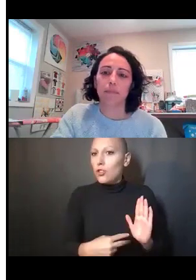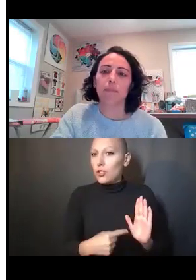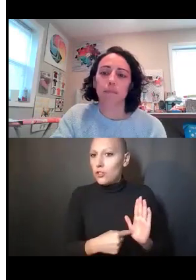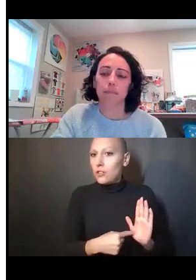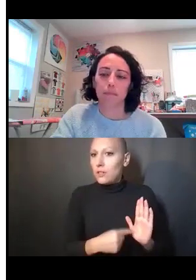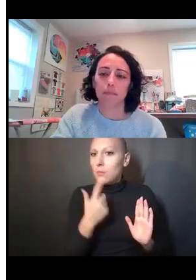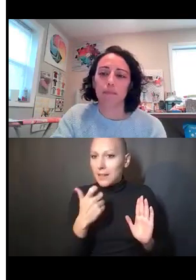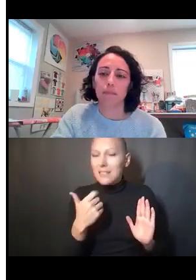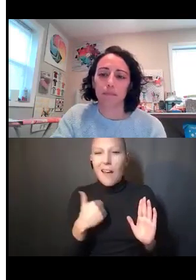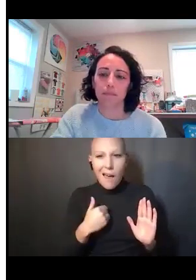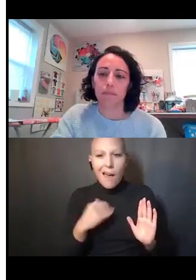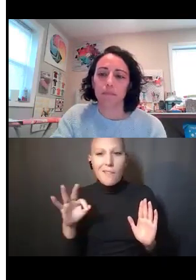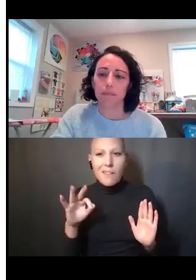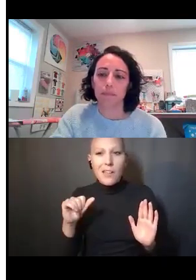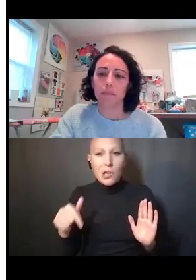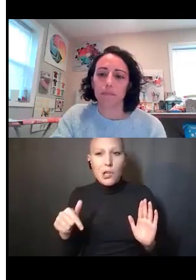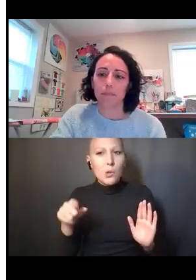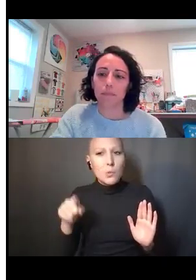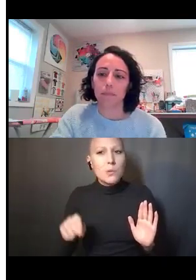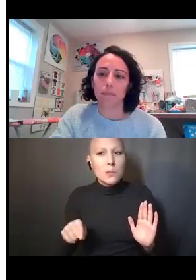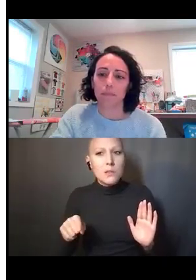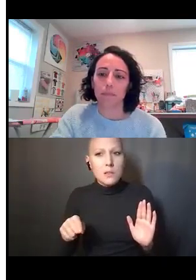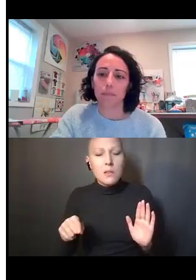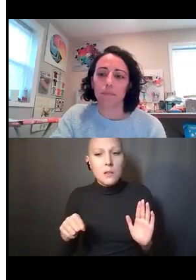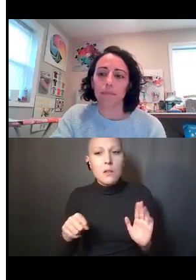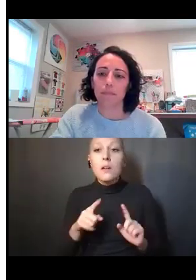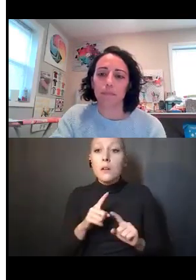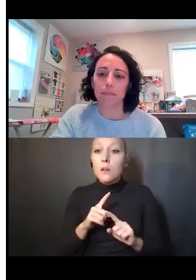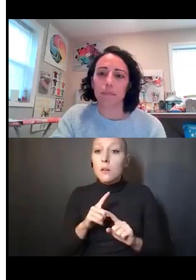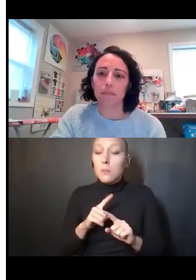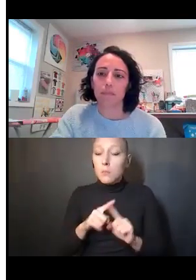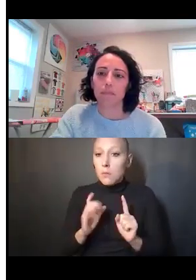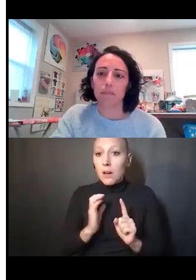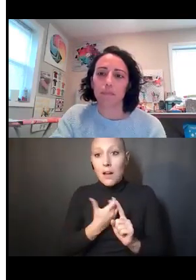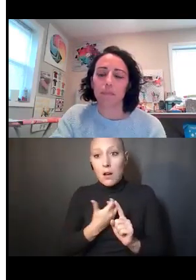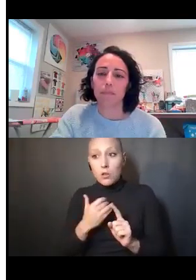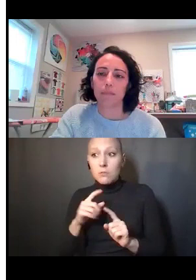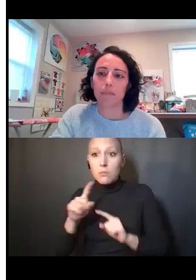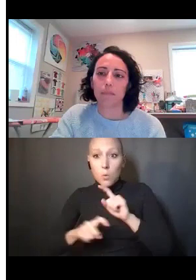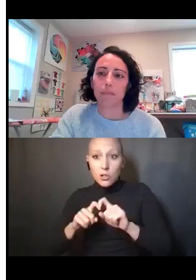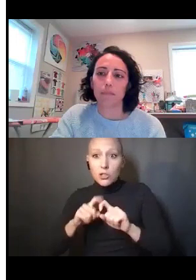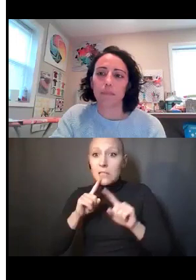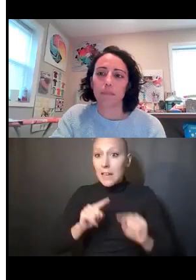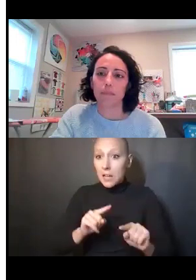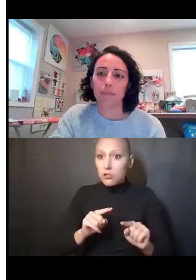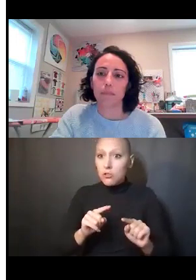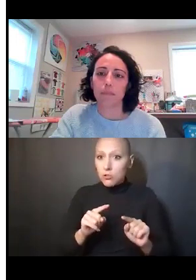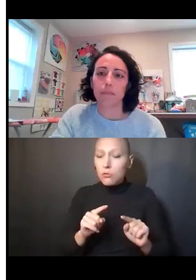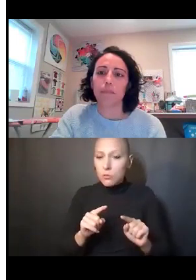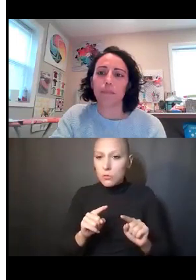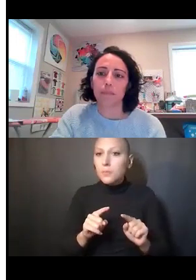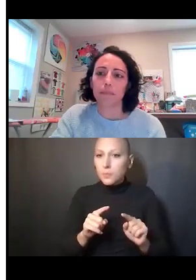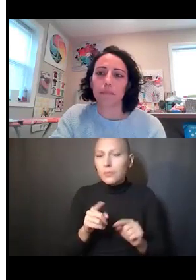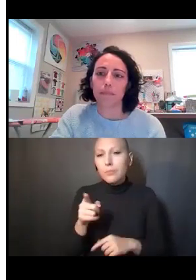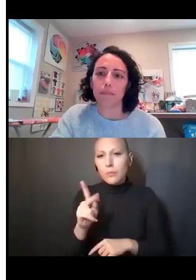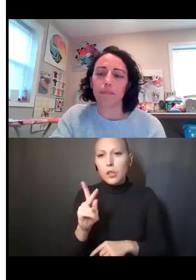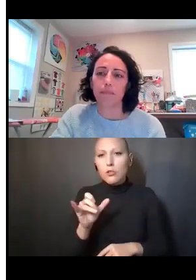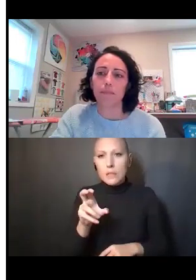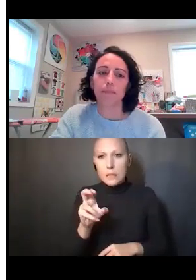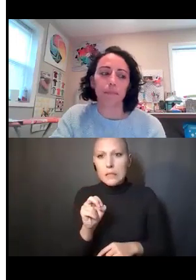What we're looking at the questions and answers, which Kristin outlined in the beginning of the presentation, and not in the chat.